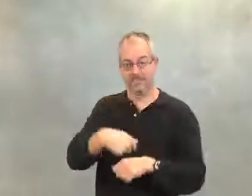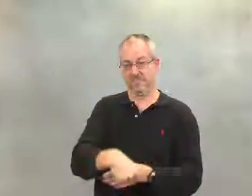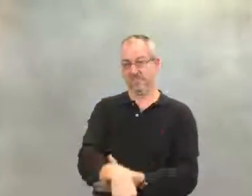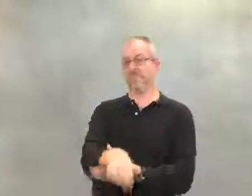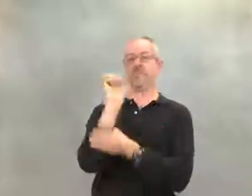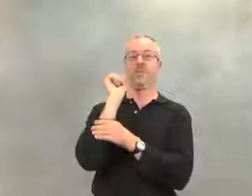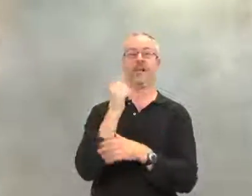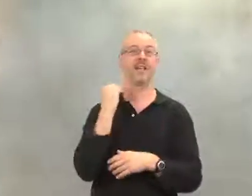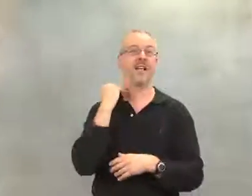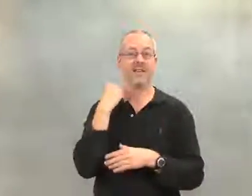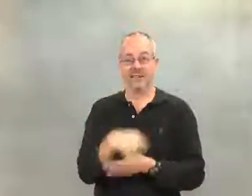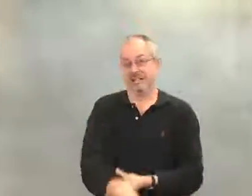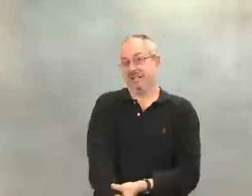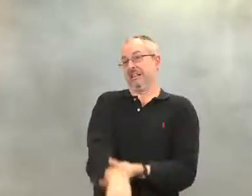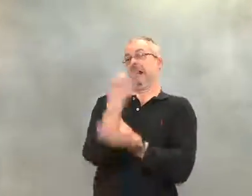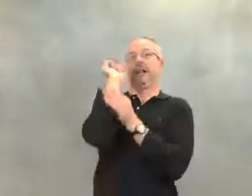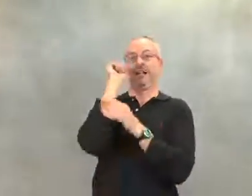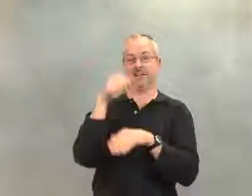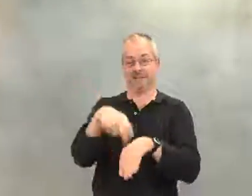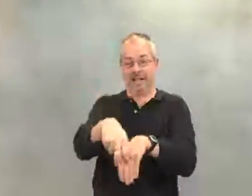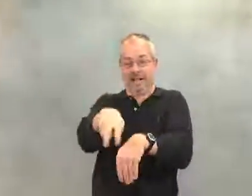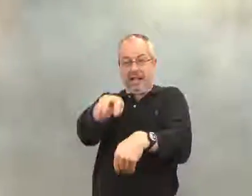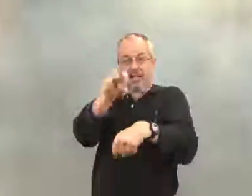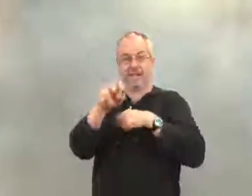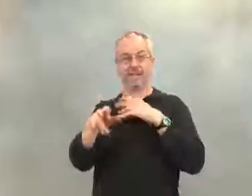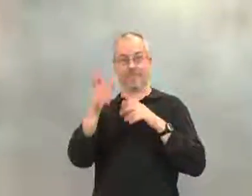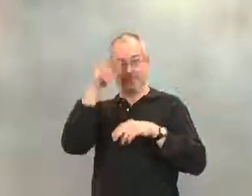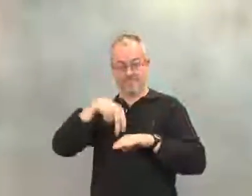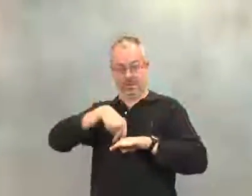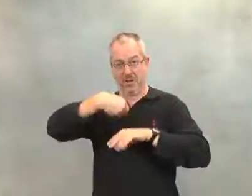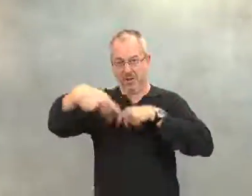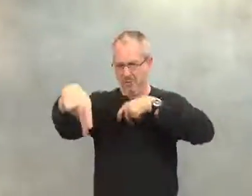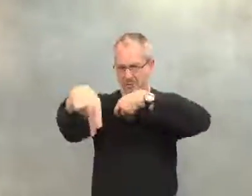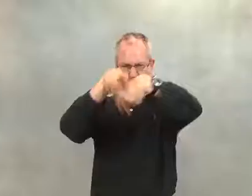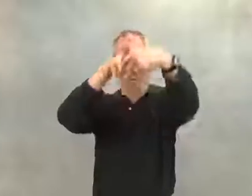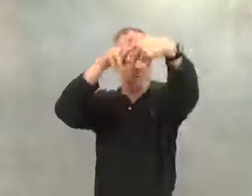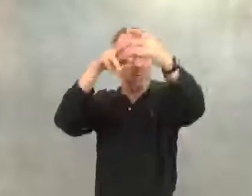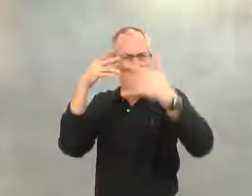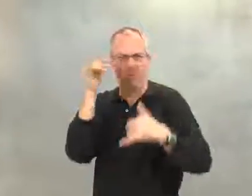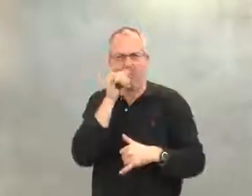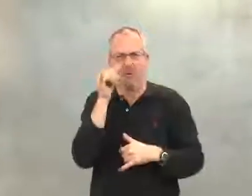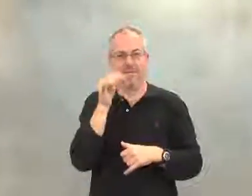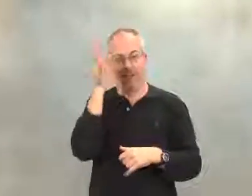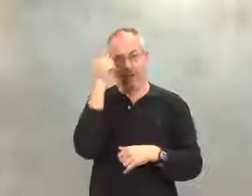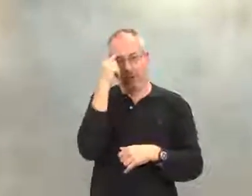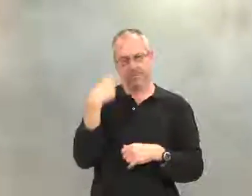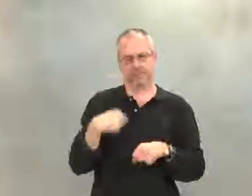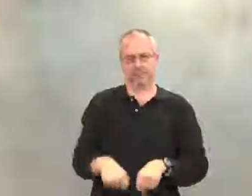and my neck snapped back. I was flying back, he was flying forward.